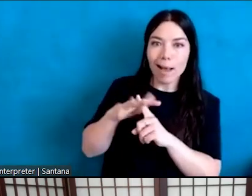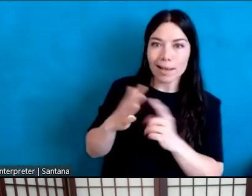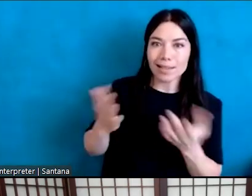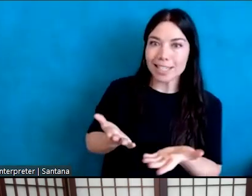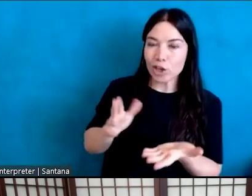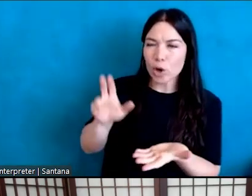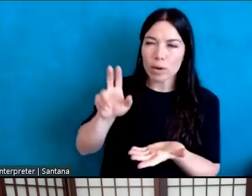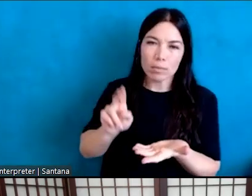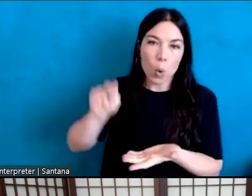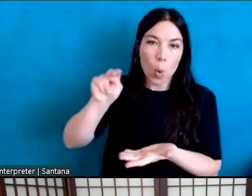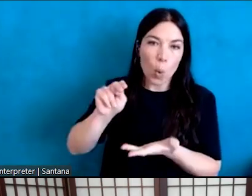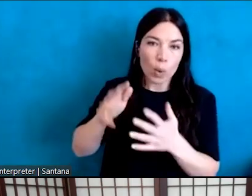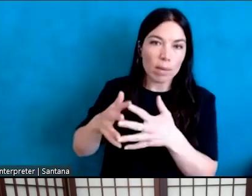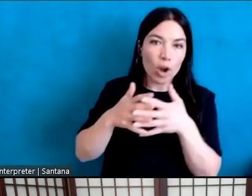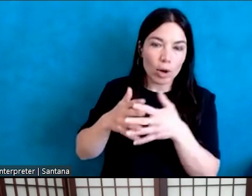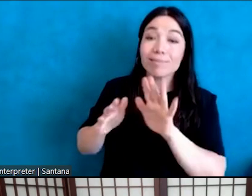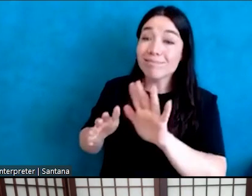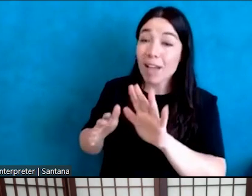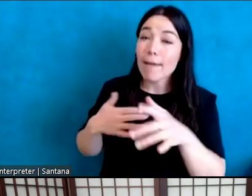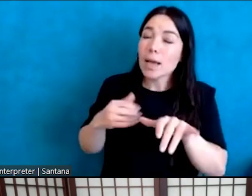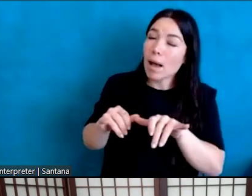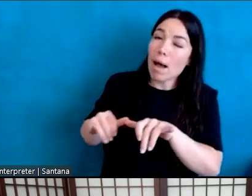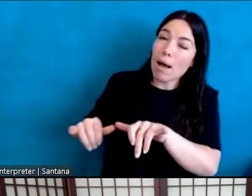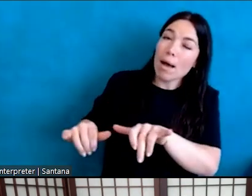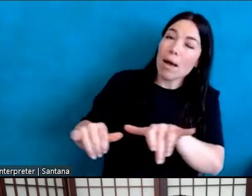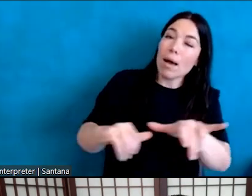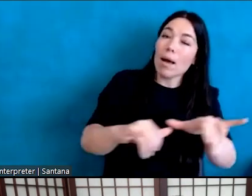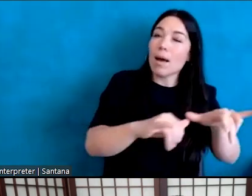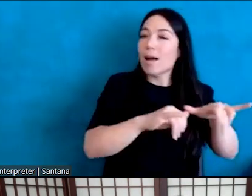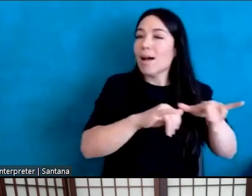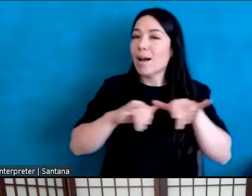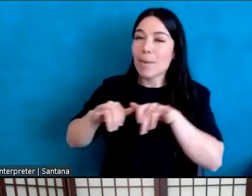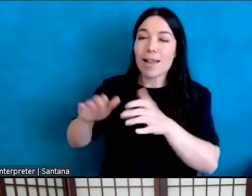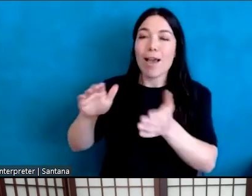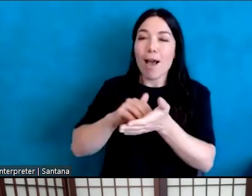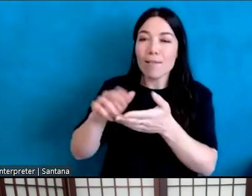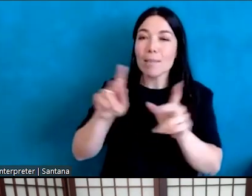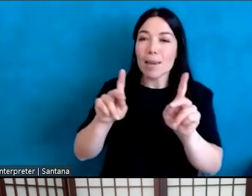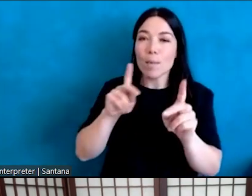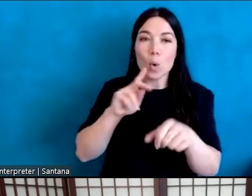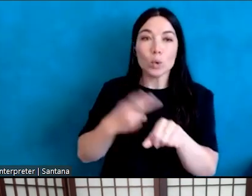where there is a very common practice of using the term "speaker" to refer only